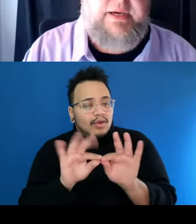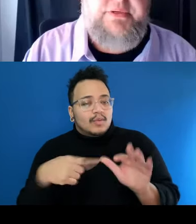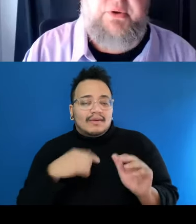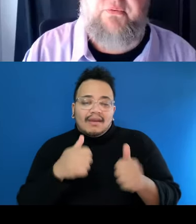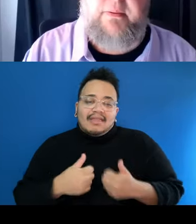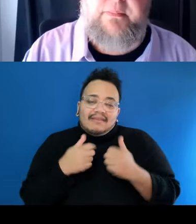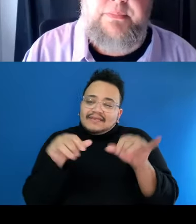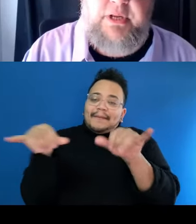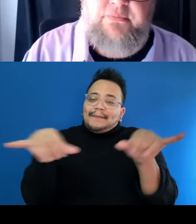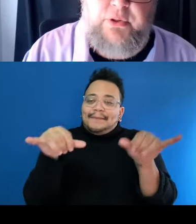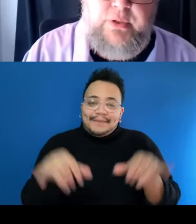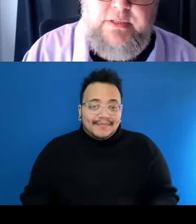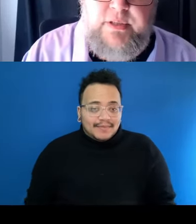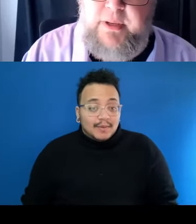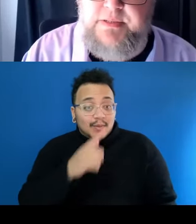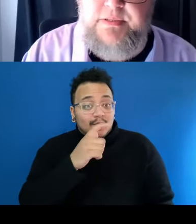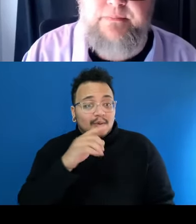So, that was the code from Jennifer Louise Lopez.